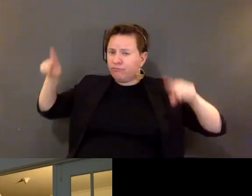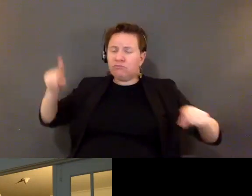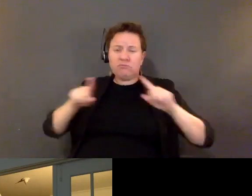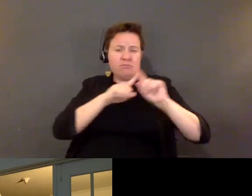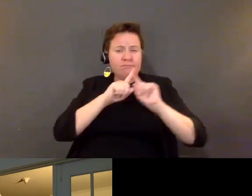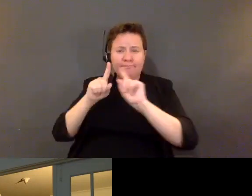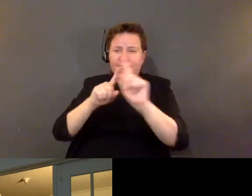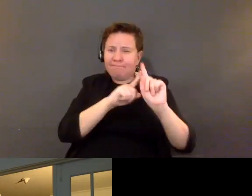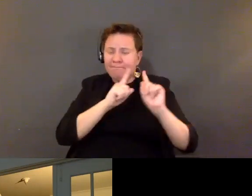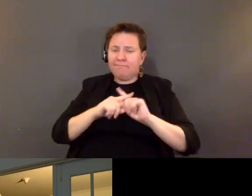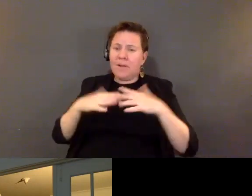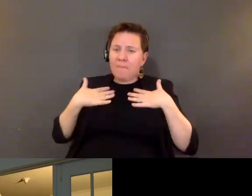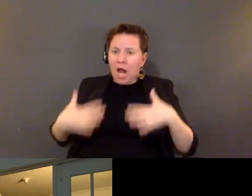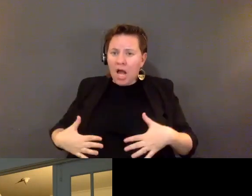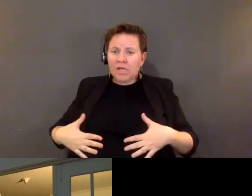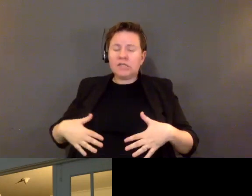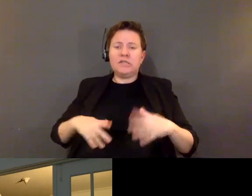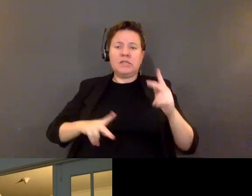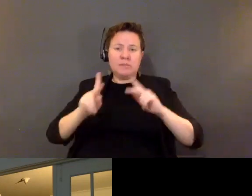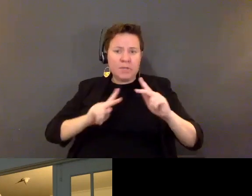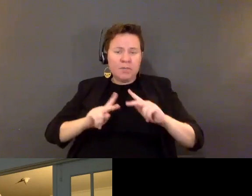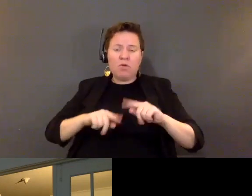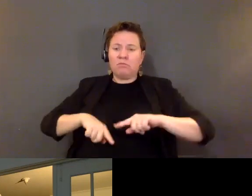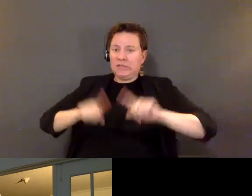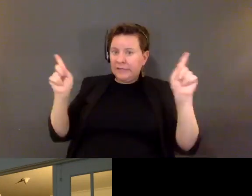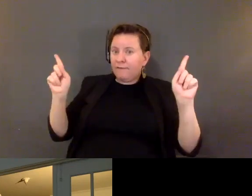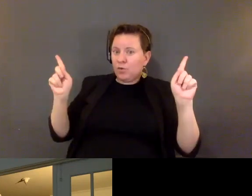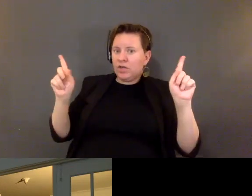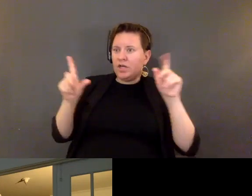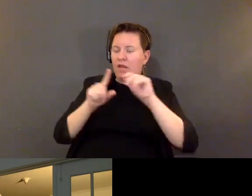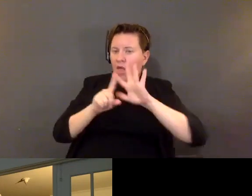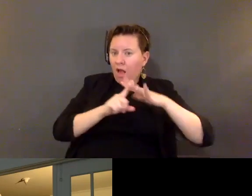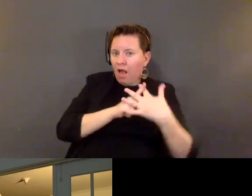people who are different in in the context in which they're told they're different